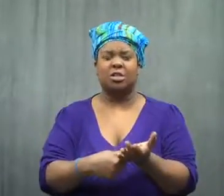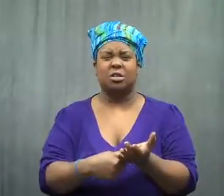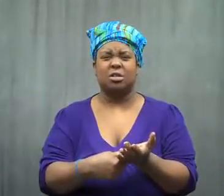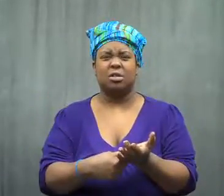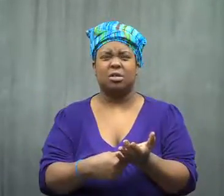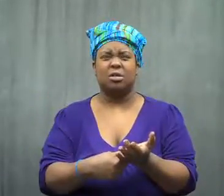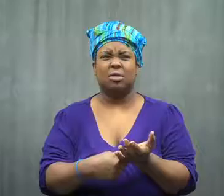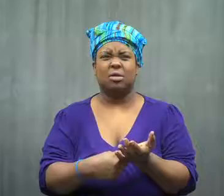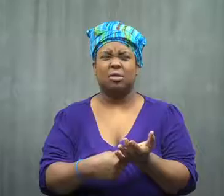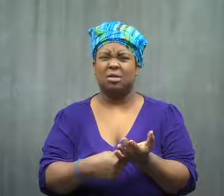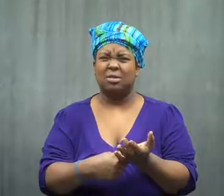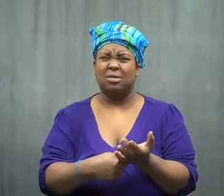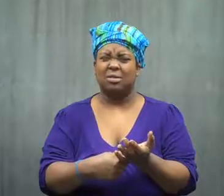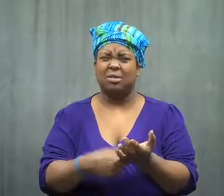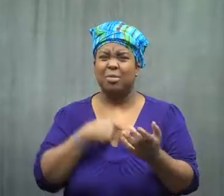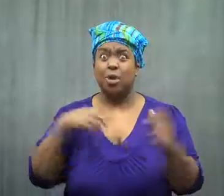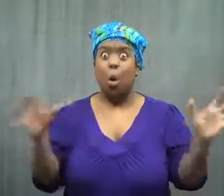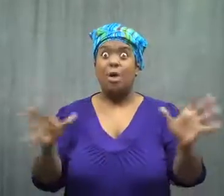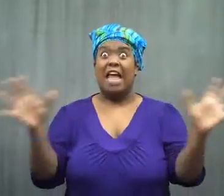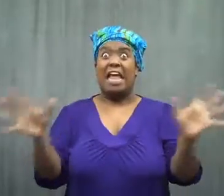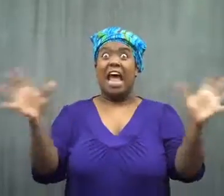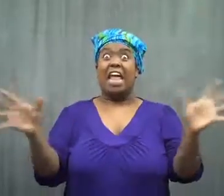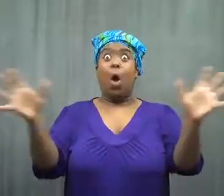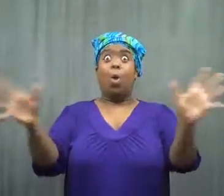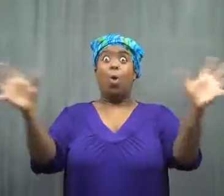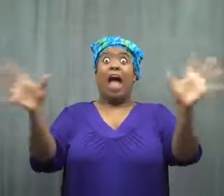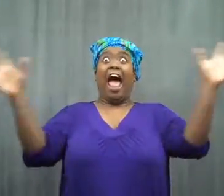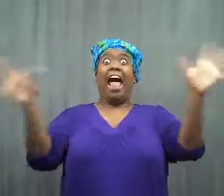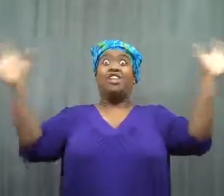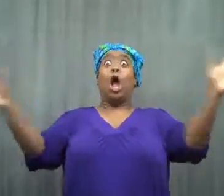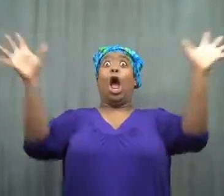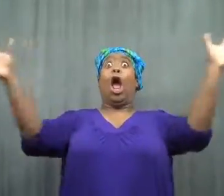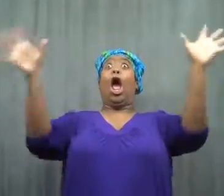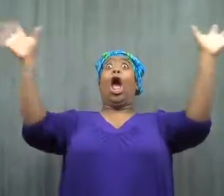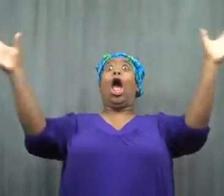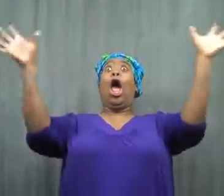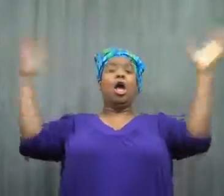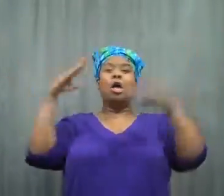I just yelled, "Ohh yiyiyi ohh hot dog!" as I fell back.